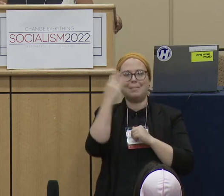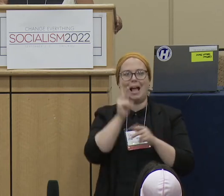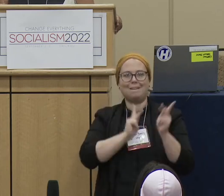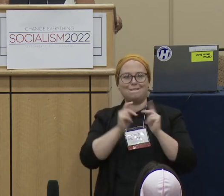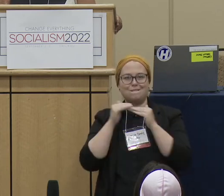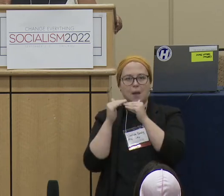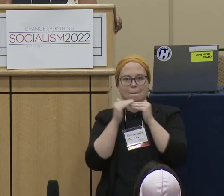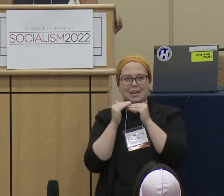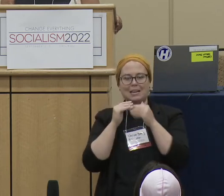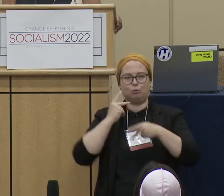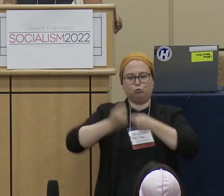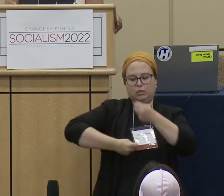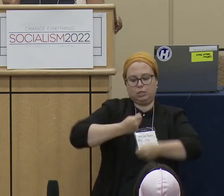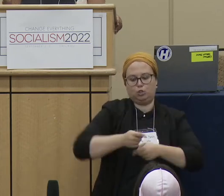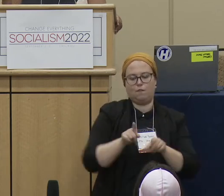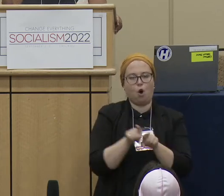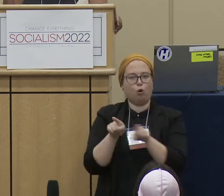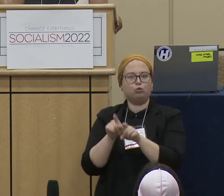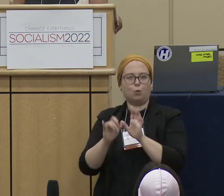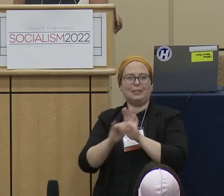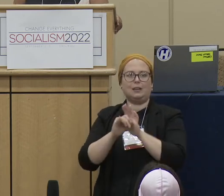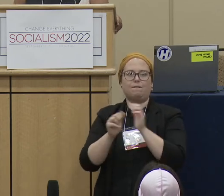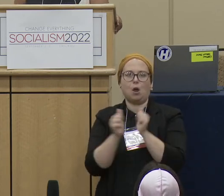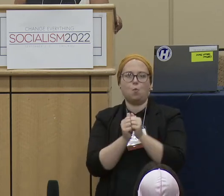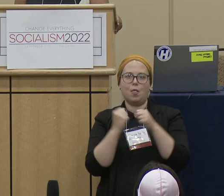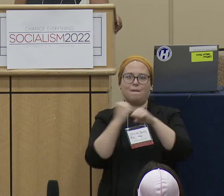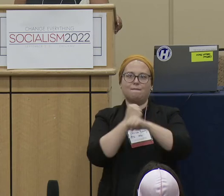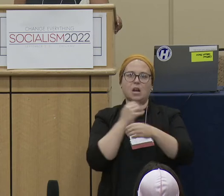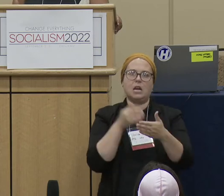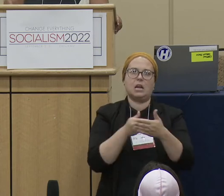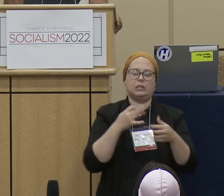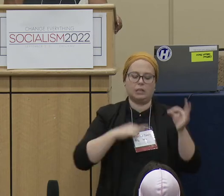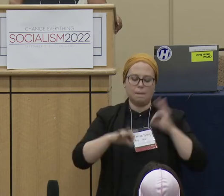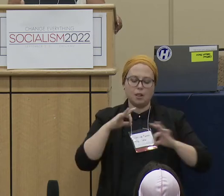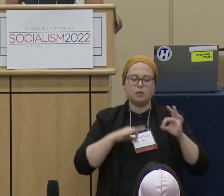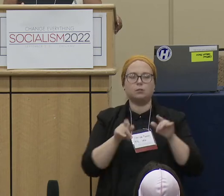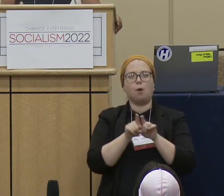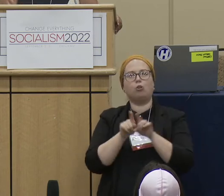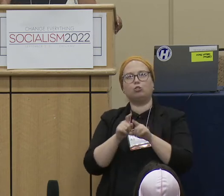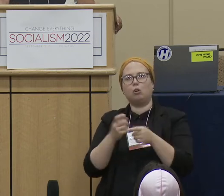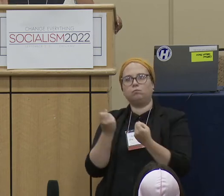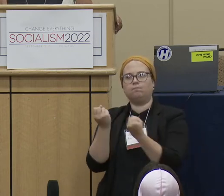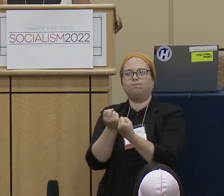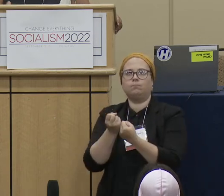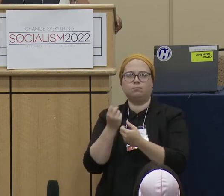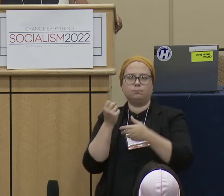have identified with the Black feminist tradition have identified with the fight against capitalism and the